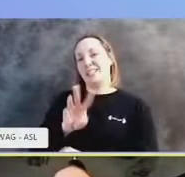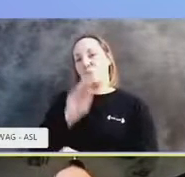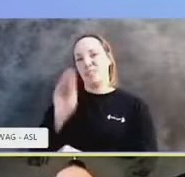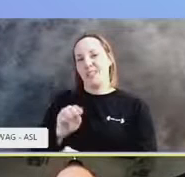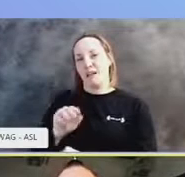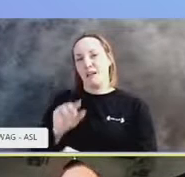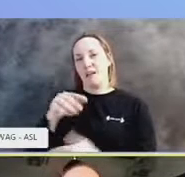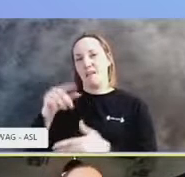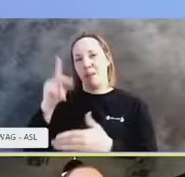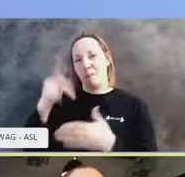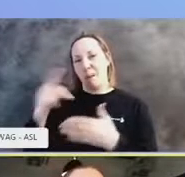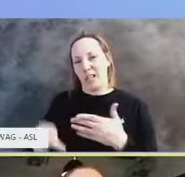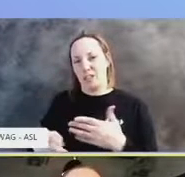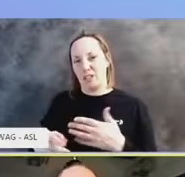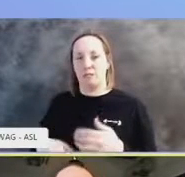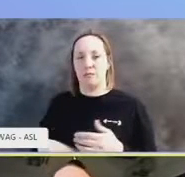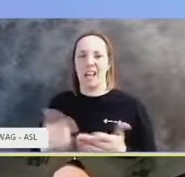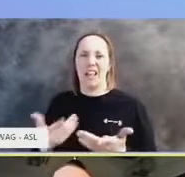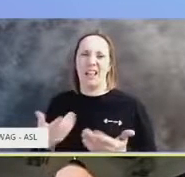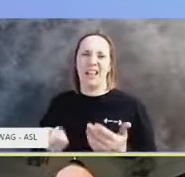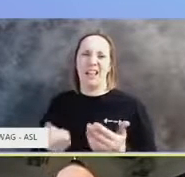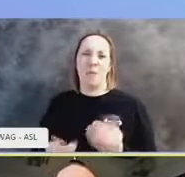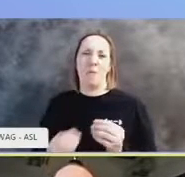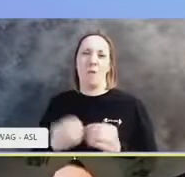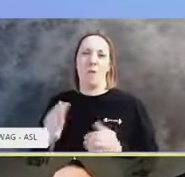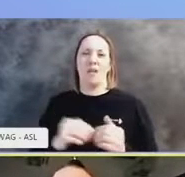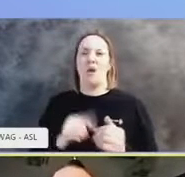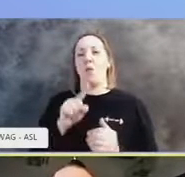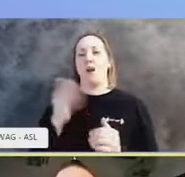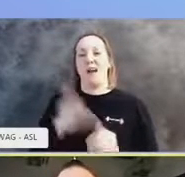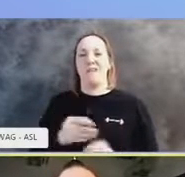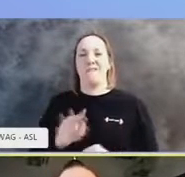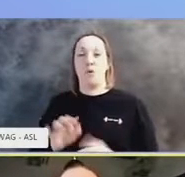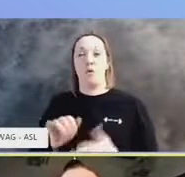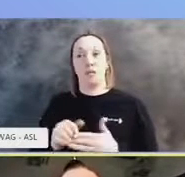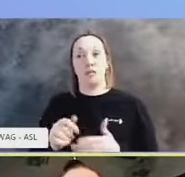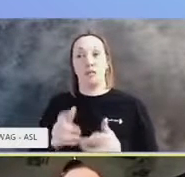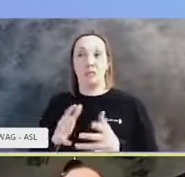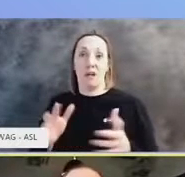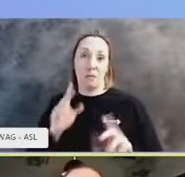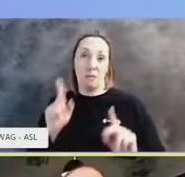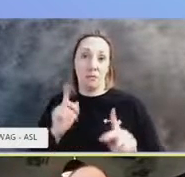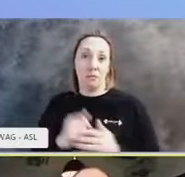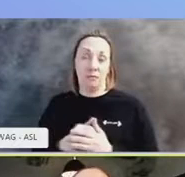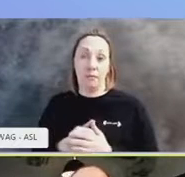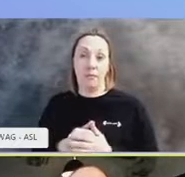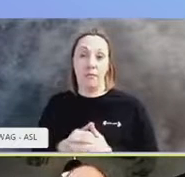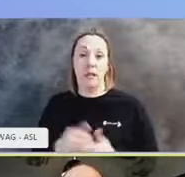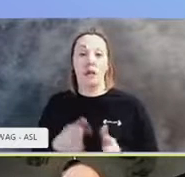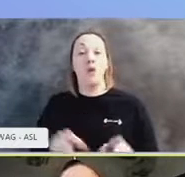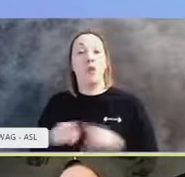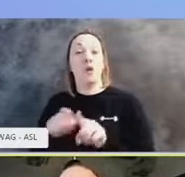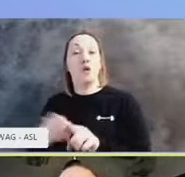disability. Self identify and having a disability. That's 26% of the little bit more population. A than one out of